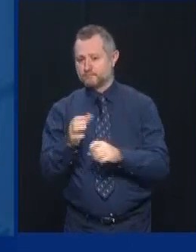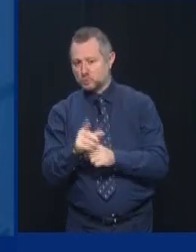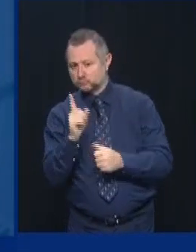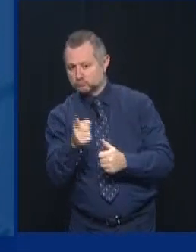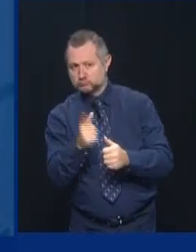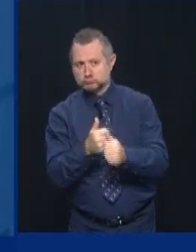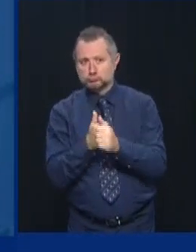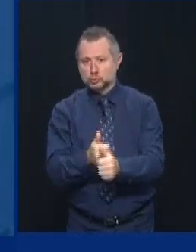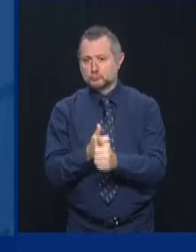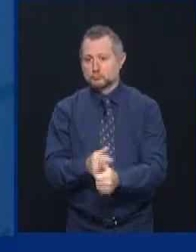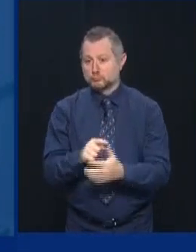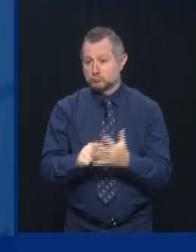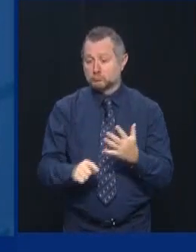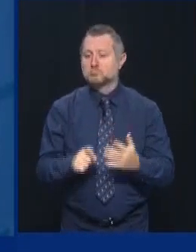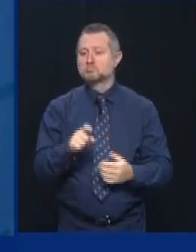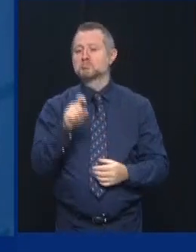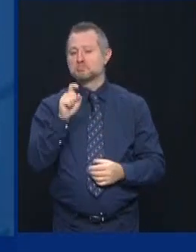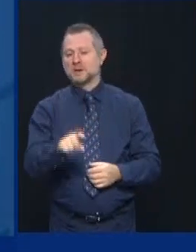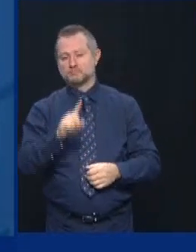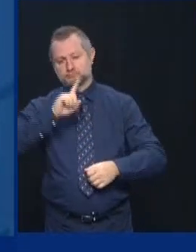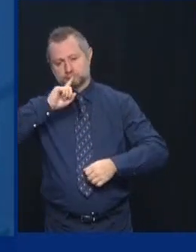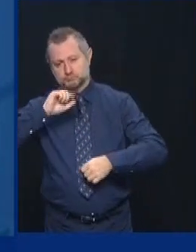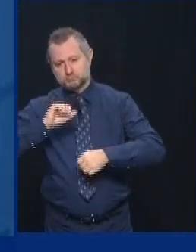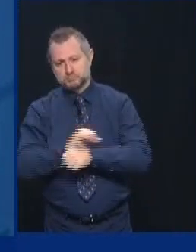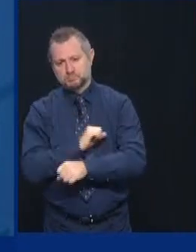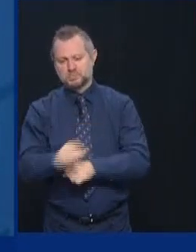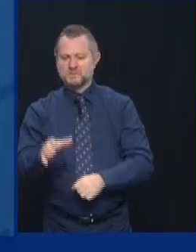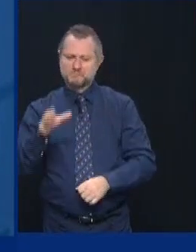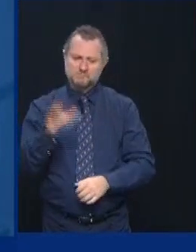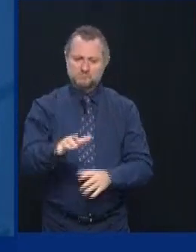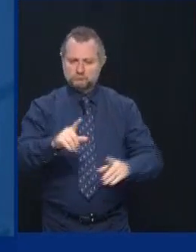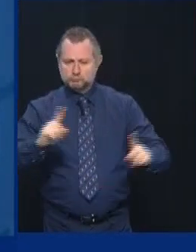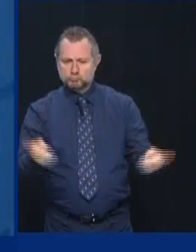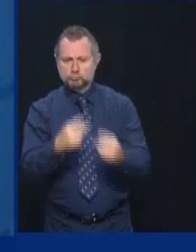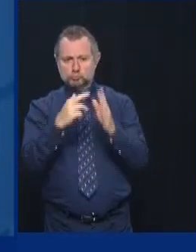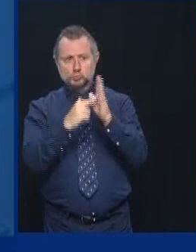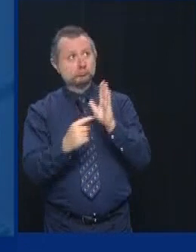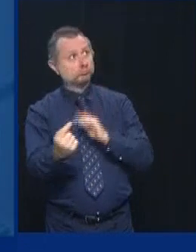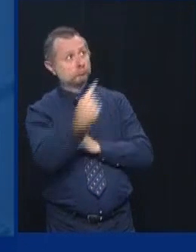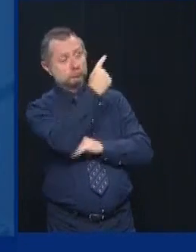SECOND, AFTER WE RECEIVE THE AGREEMENT, AN AGREEMENT IS ONLY